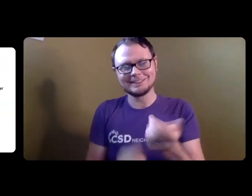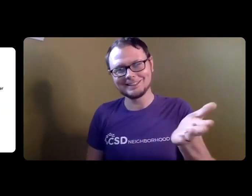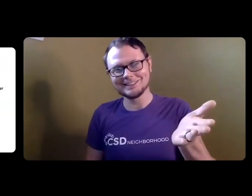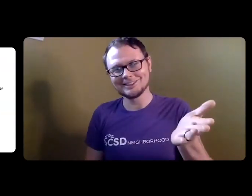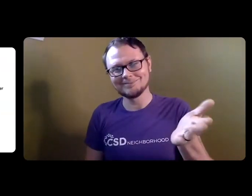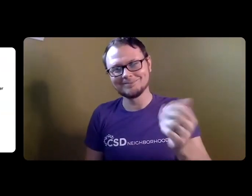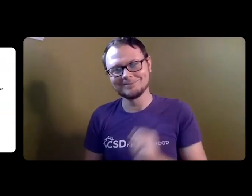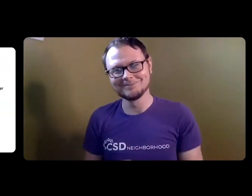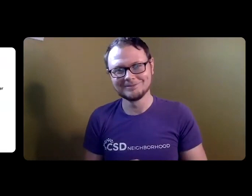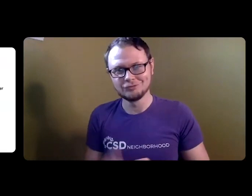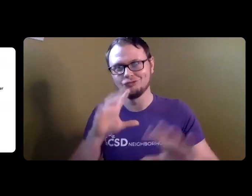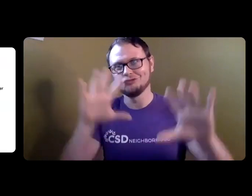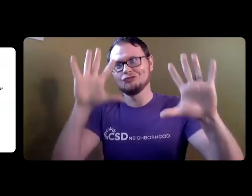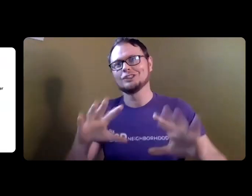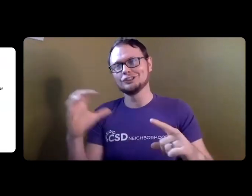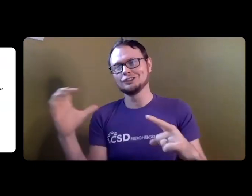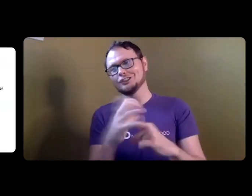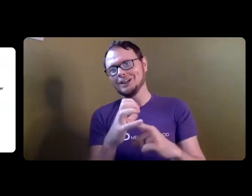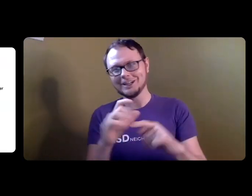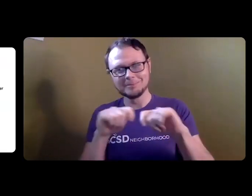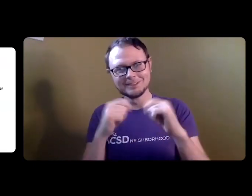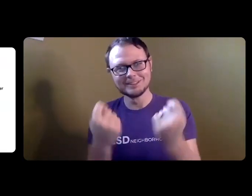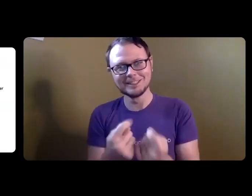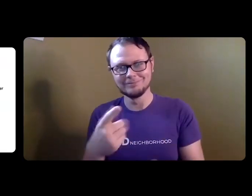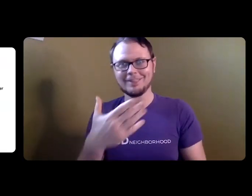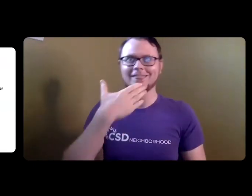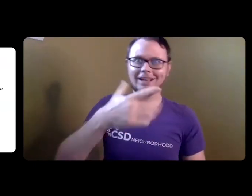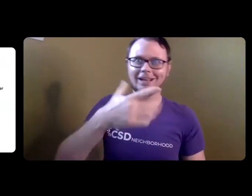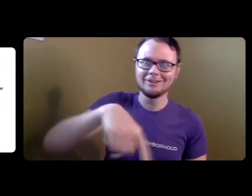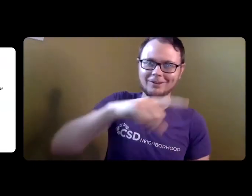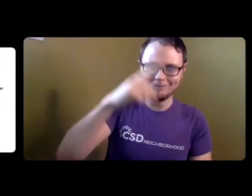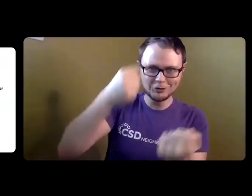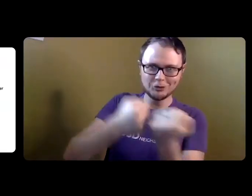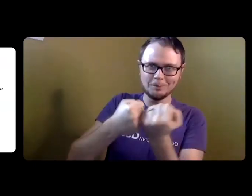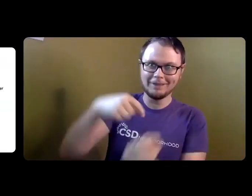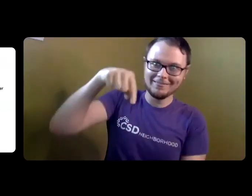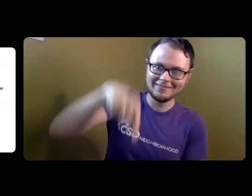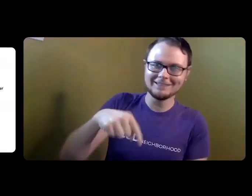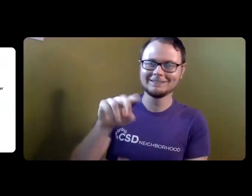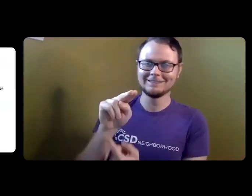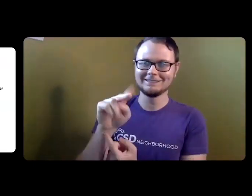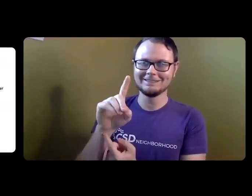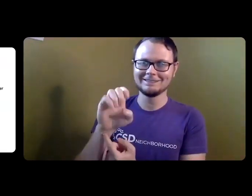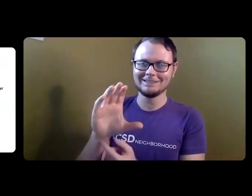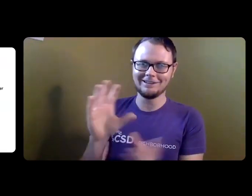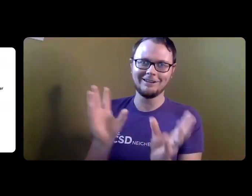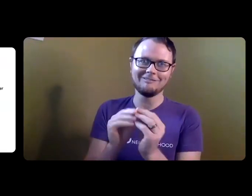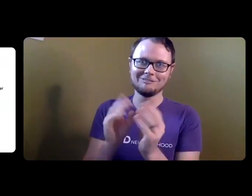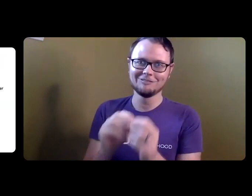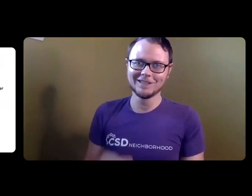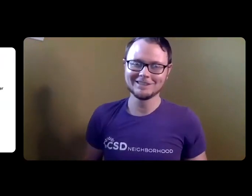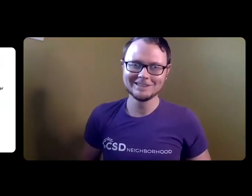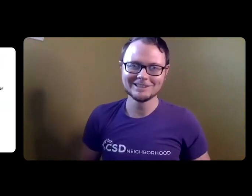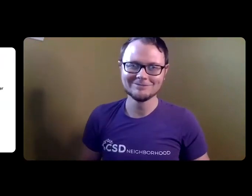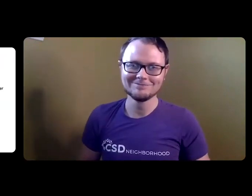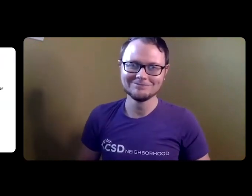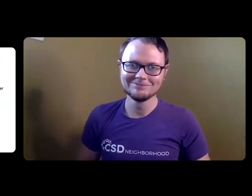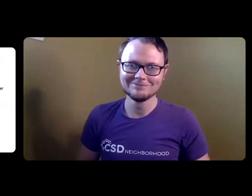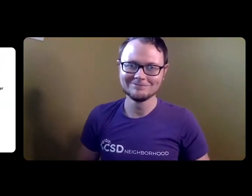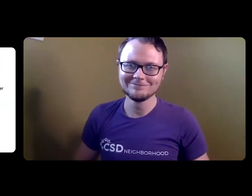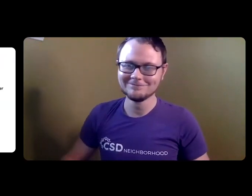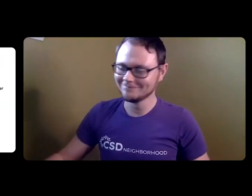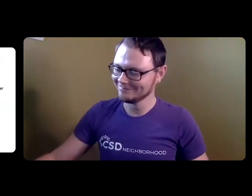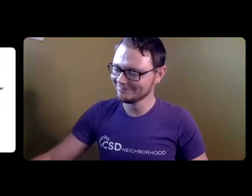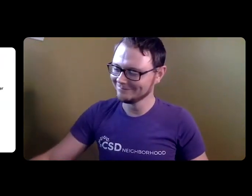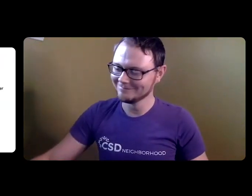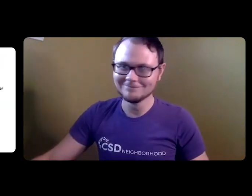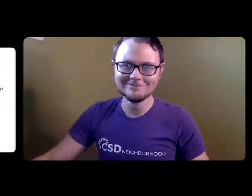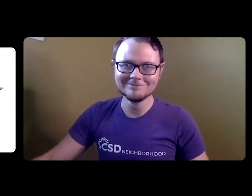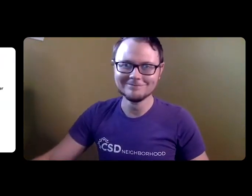Behind the scenes, we have these wonderful people and we're so thrilled to be supporting